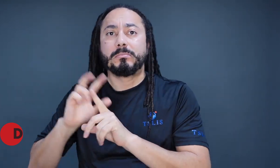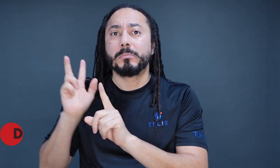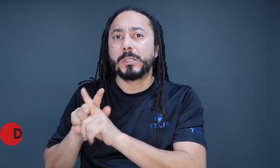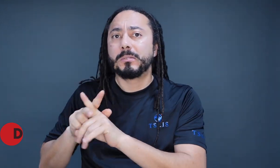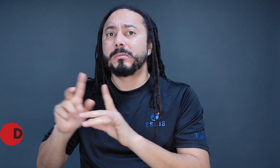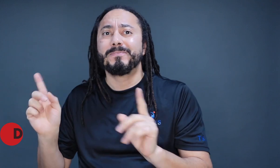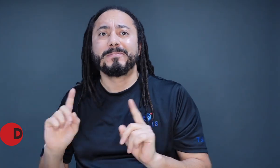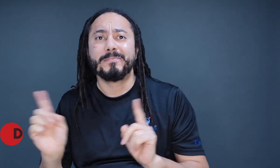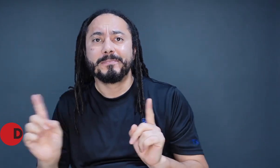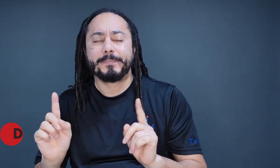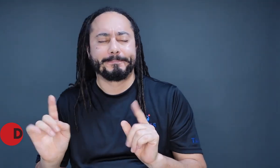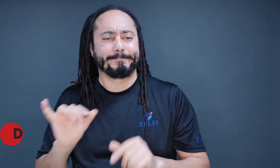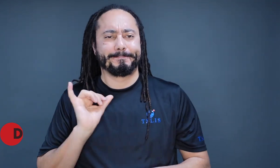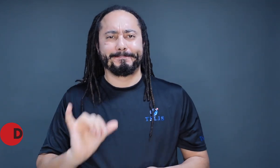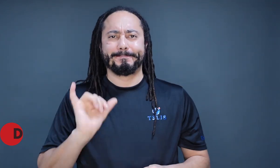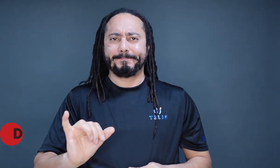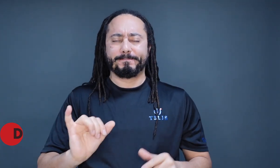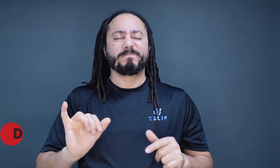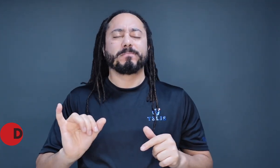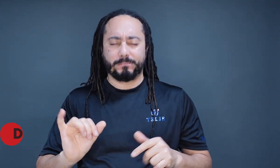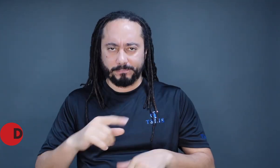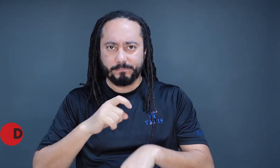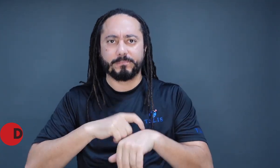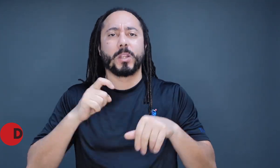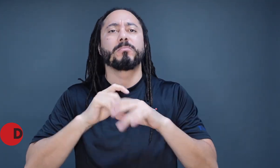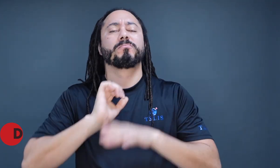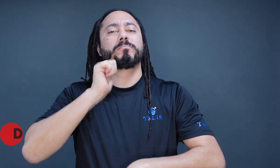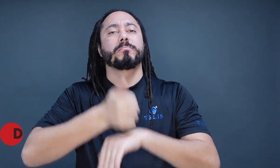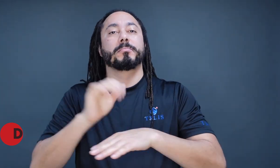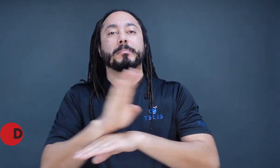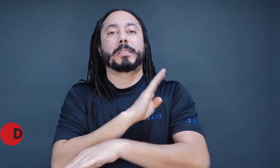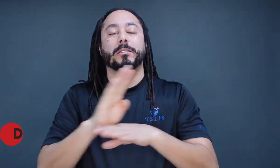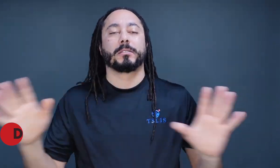After noticing that, it was time to set up a business